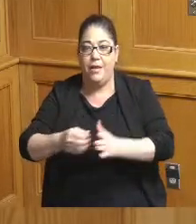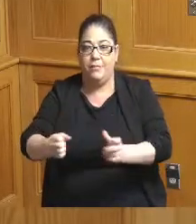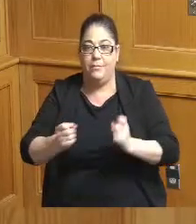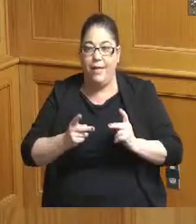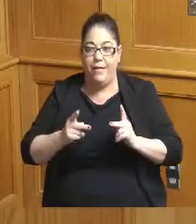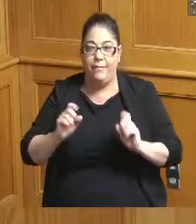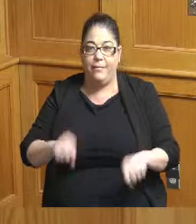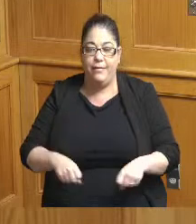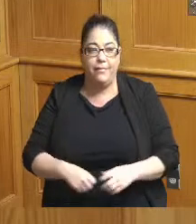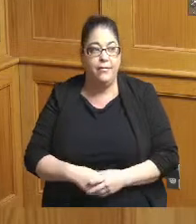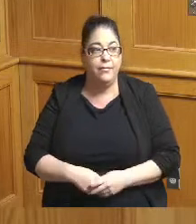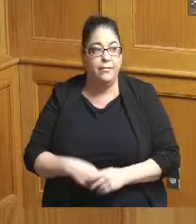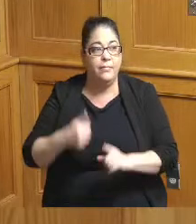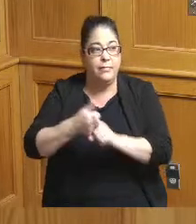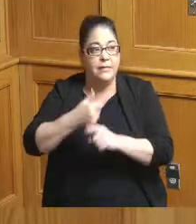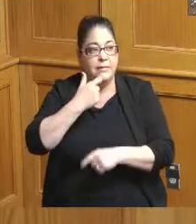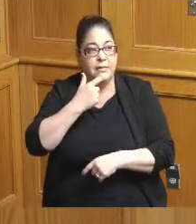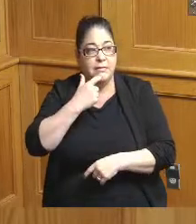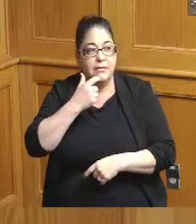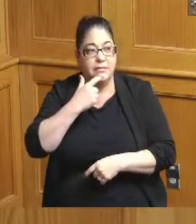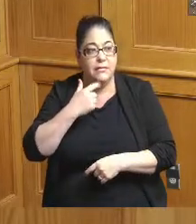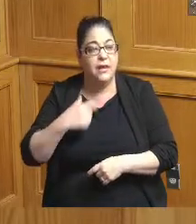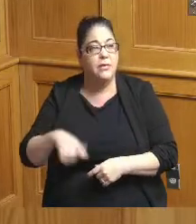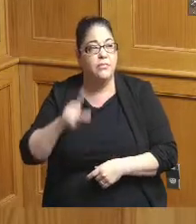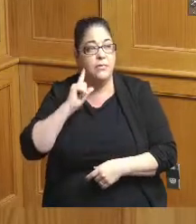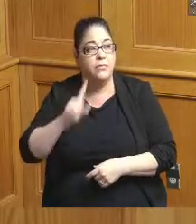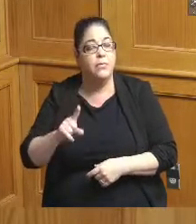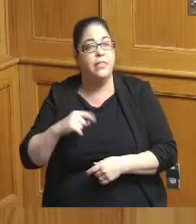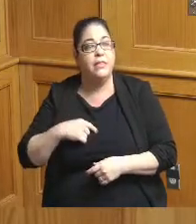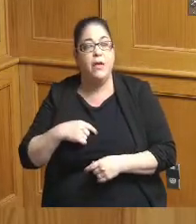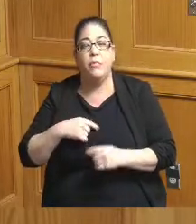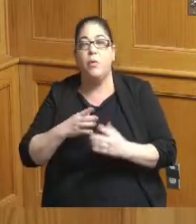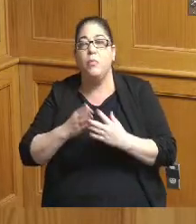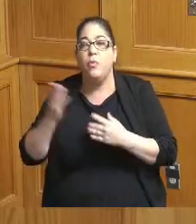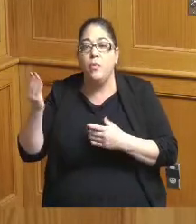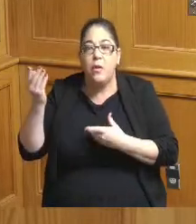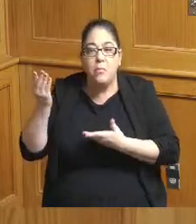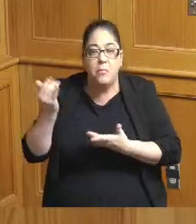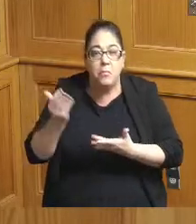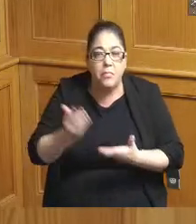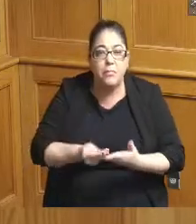because they said oh we can get it from you'll get it trickled down through sales tax well that's the